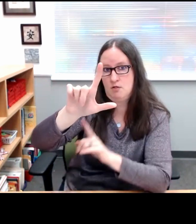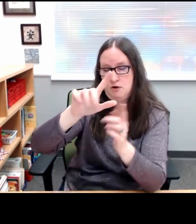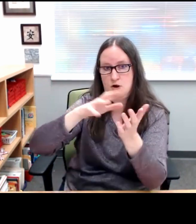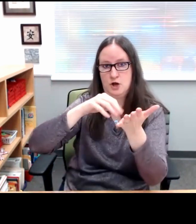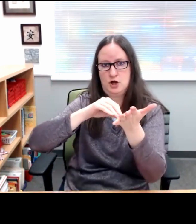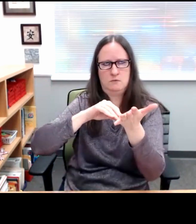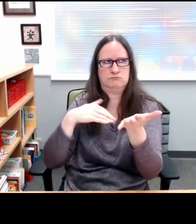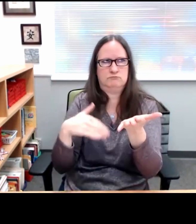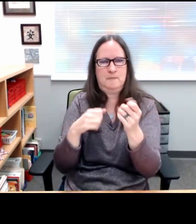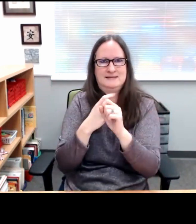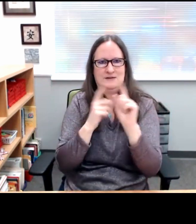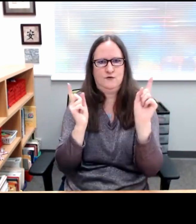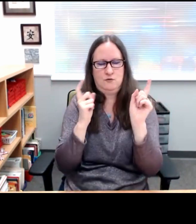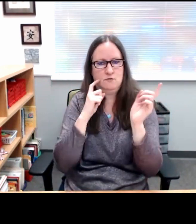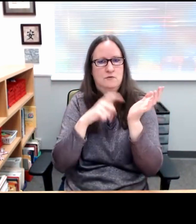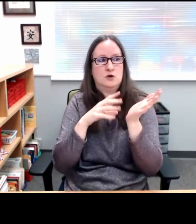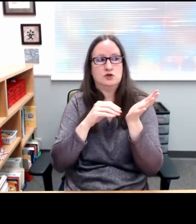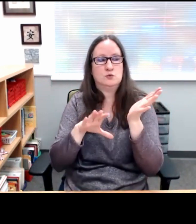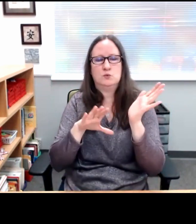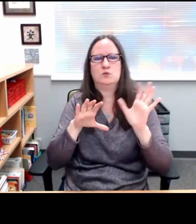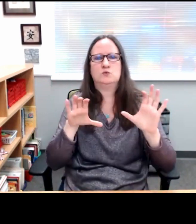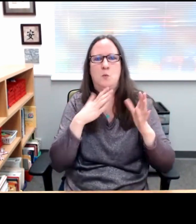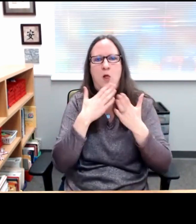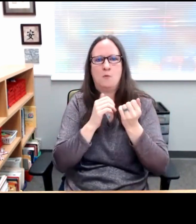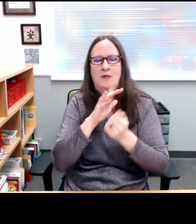Again, the word is incidental, so it's the incidental learning, which makes